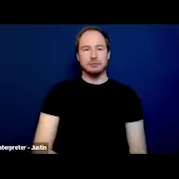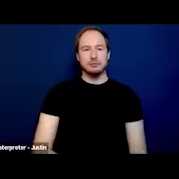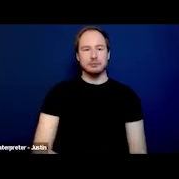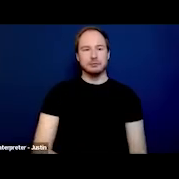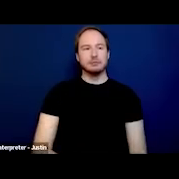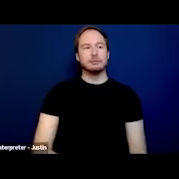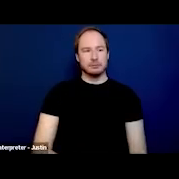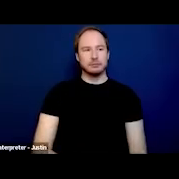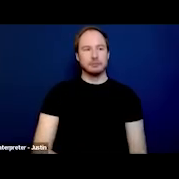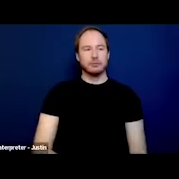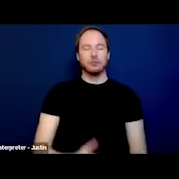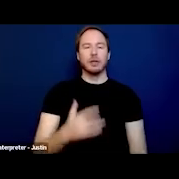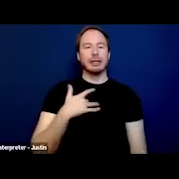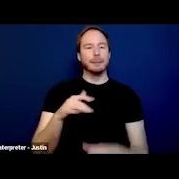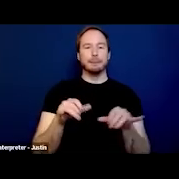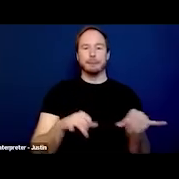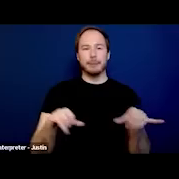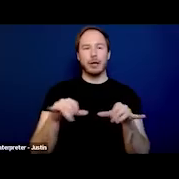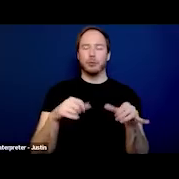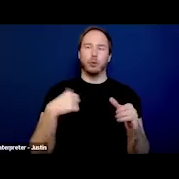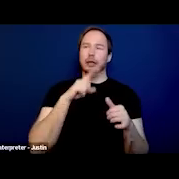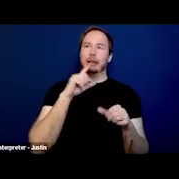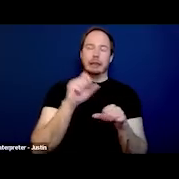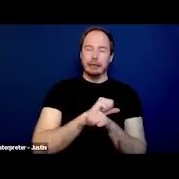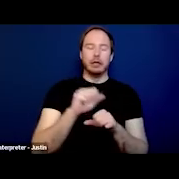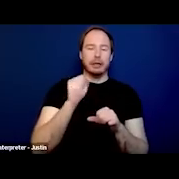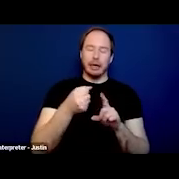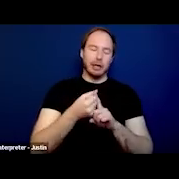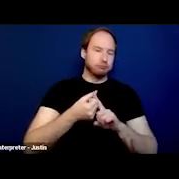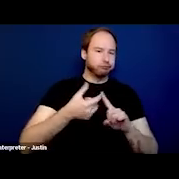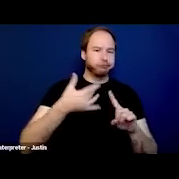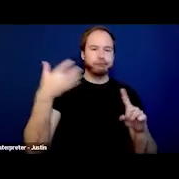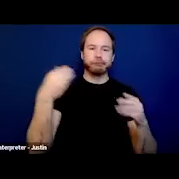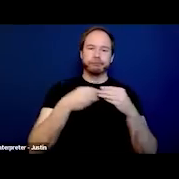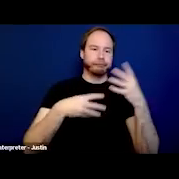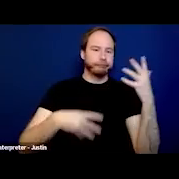So some chronic conditions. We could spend many days talking about all of the different kinds of